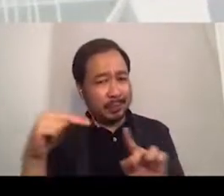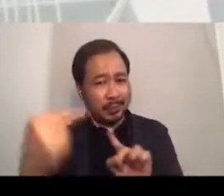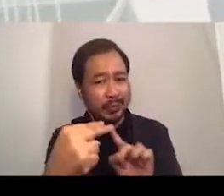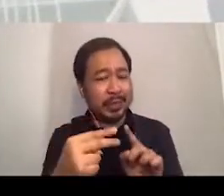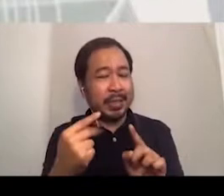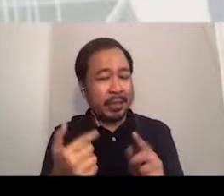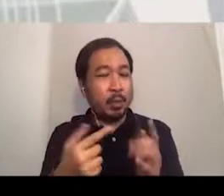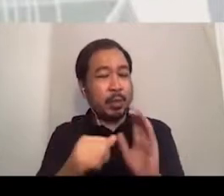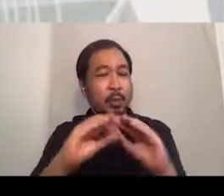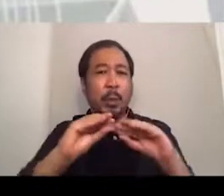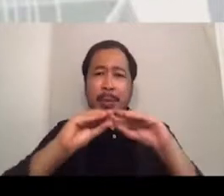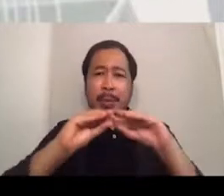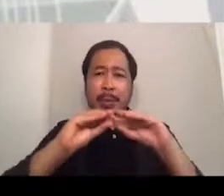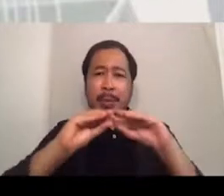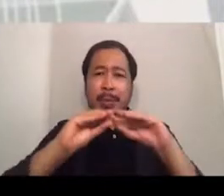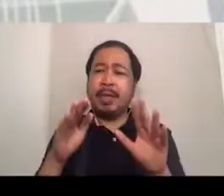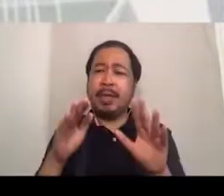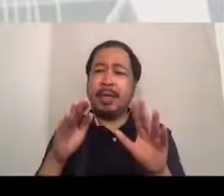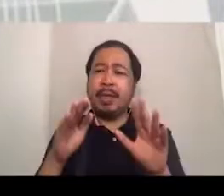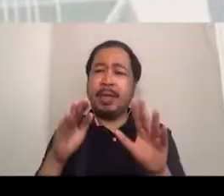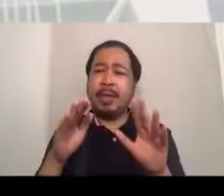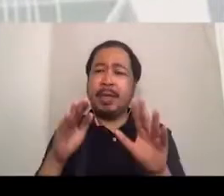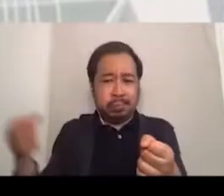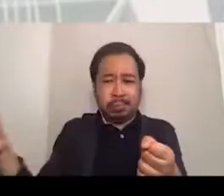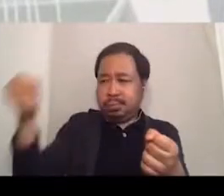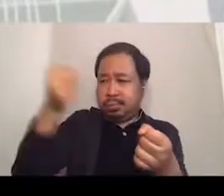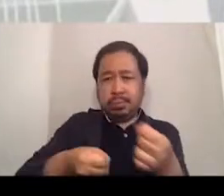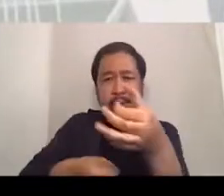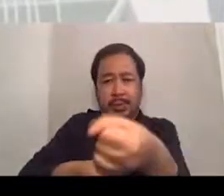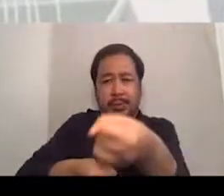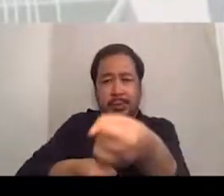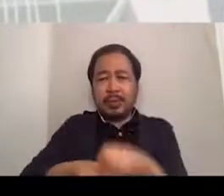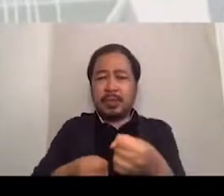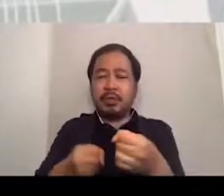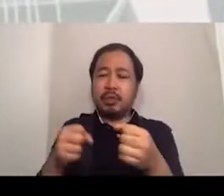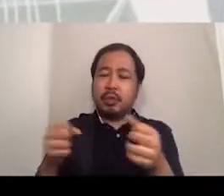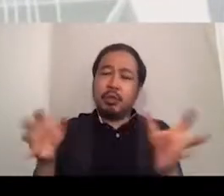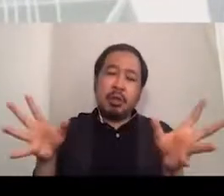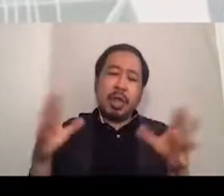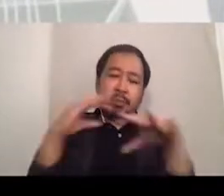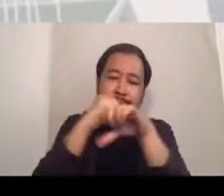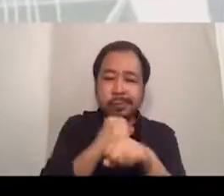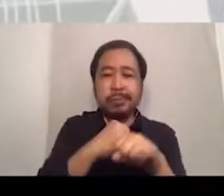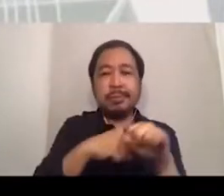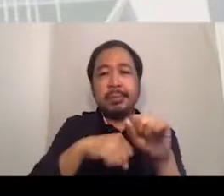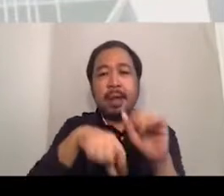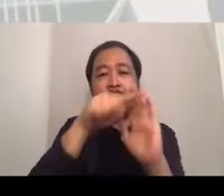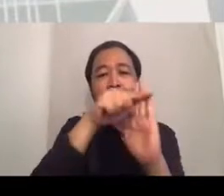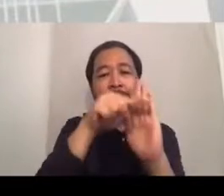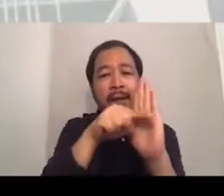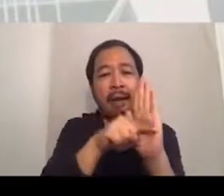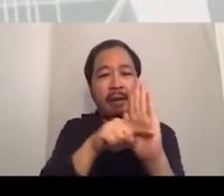say in this case, the Singapore context and then we will definitely try to do so. Thank you so much.